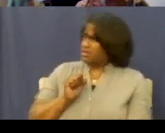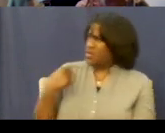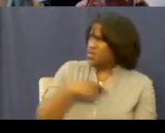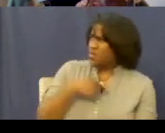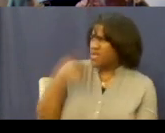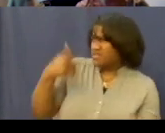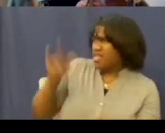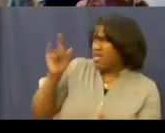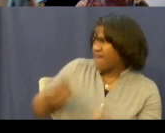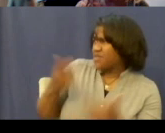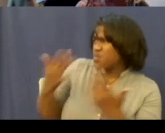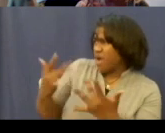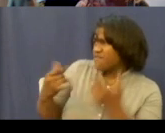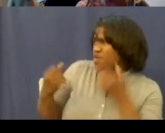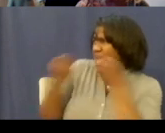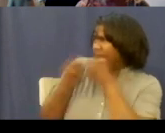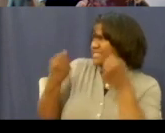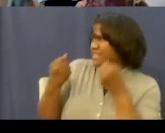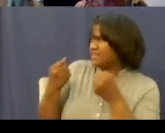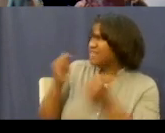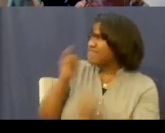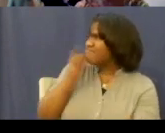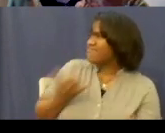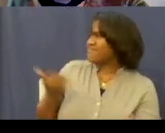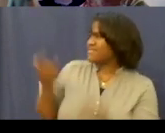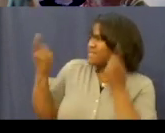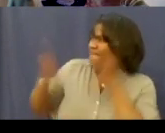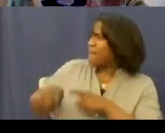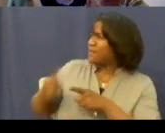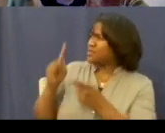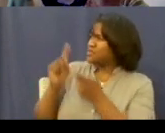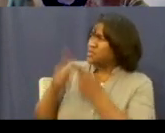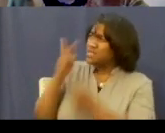to know how the brain works? Nina Schor: No, thank goodness. Thank goodness.